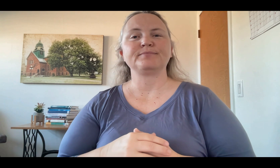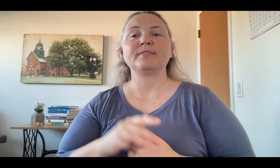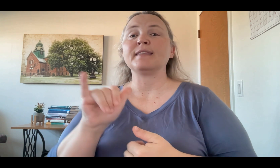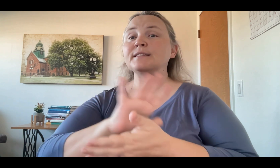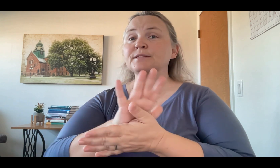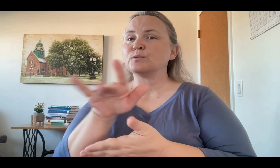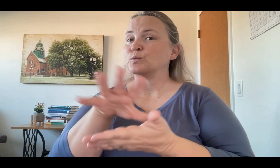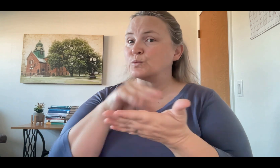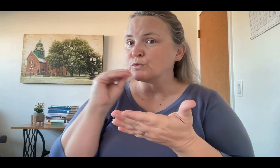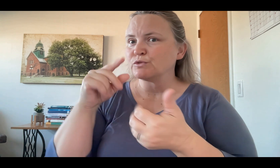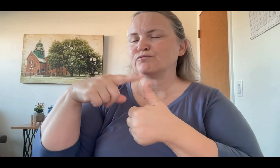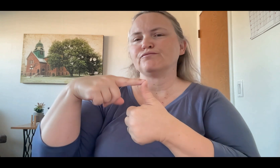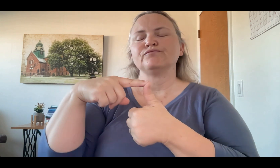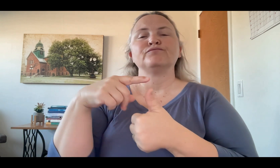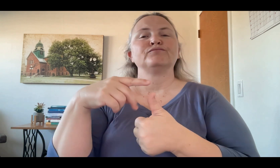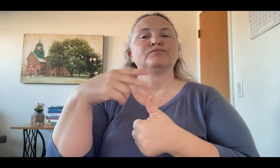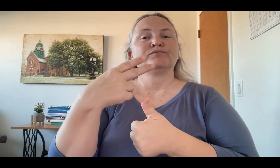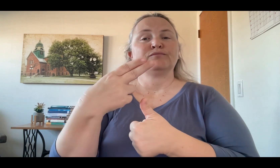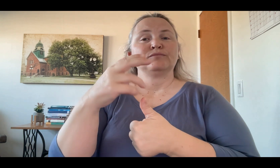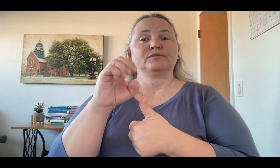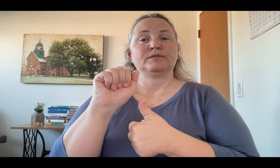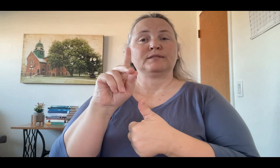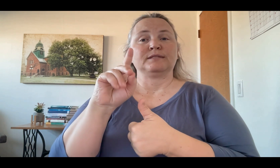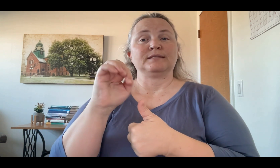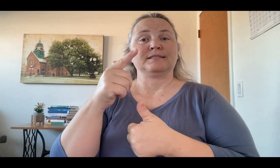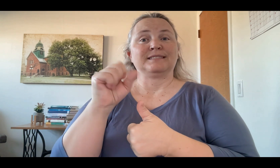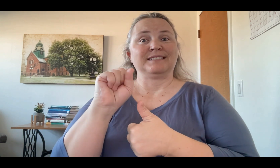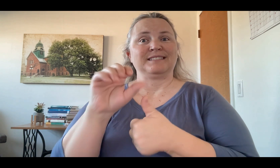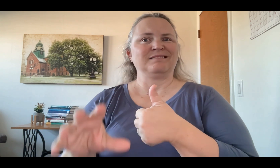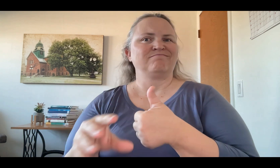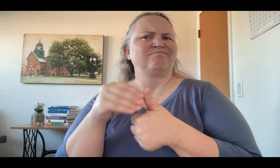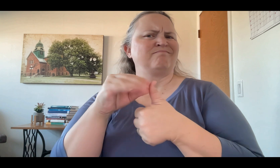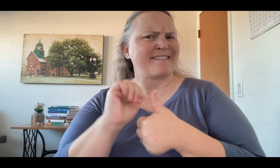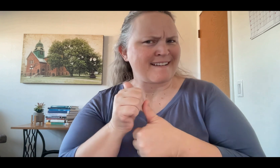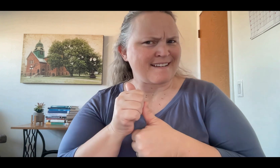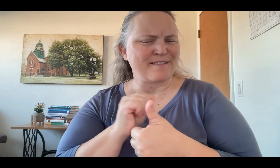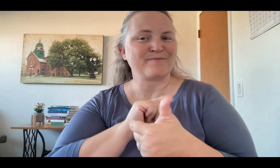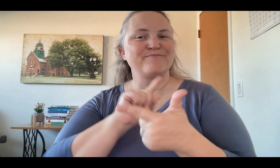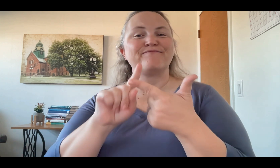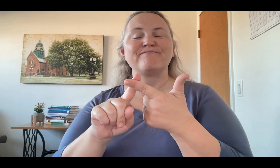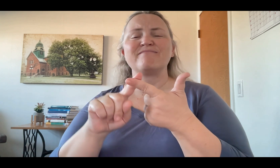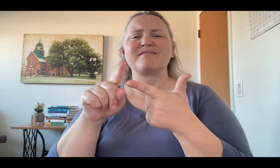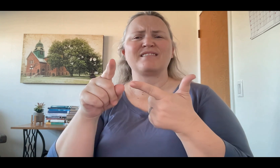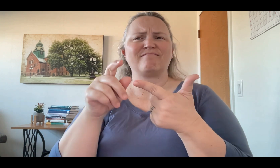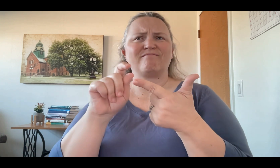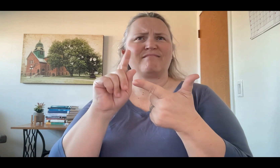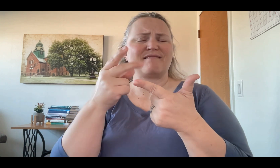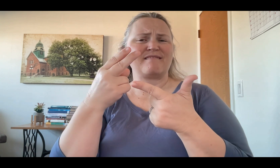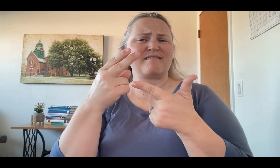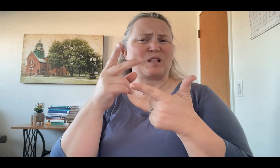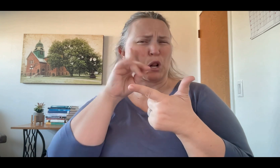In this video, you will learn how to add headings to your document, how to change